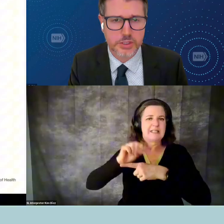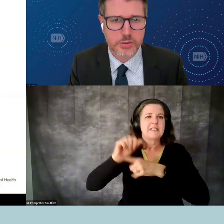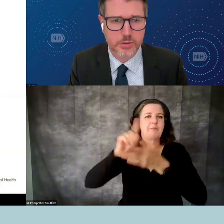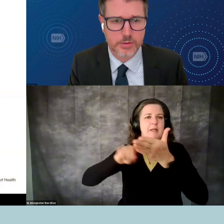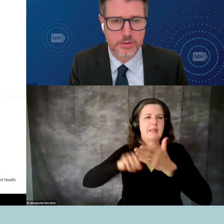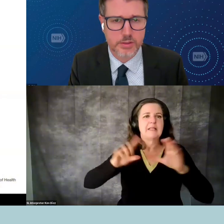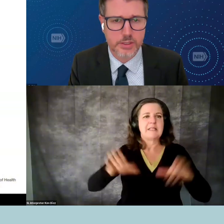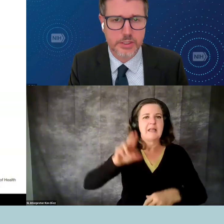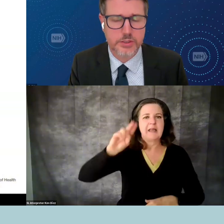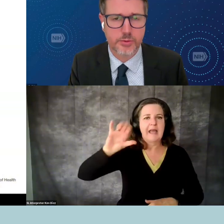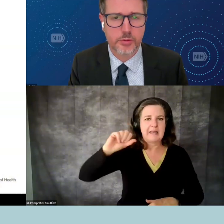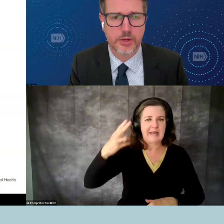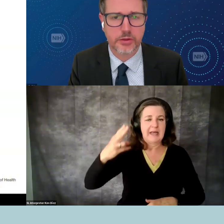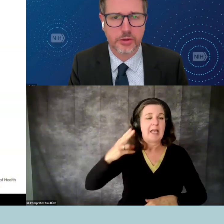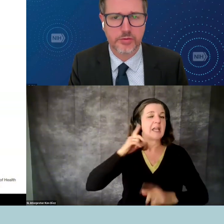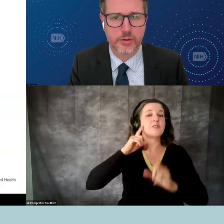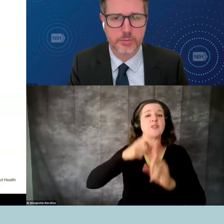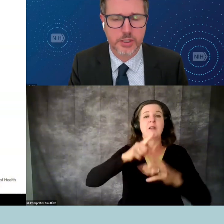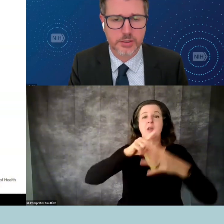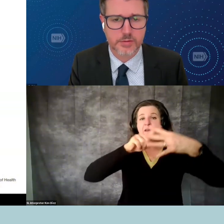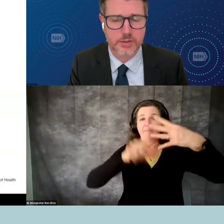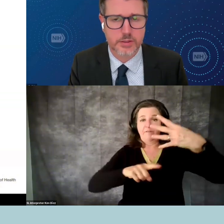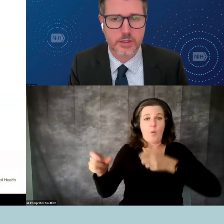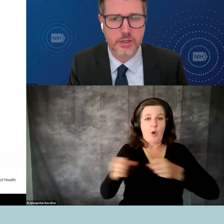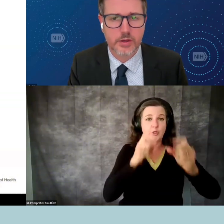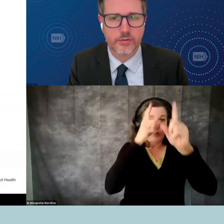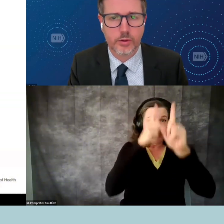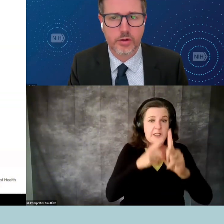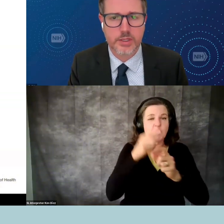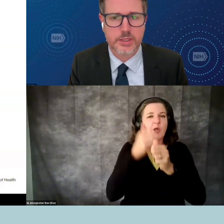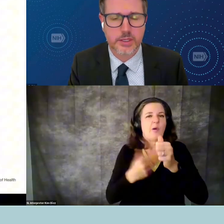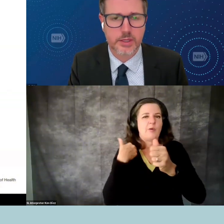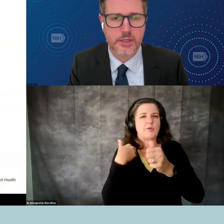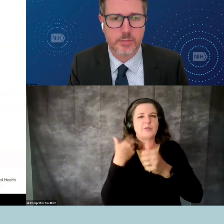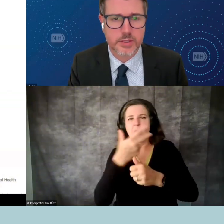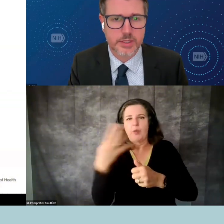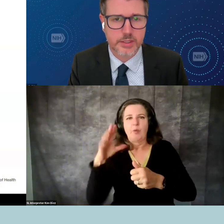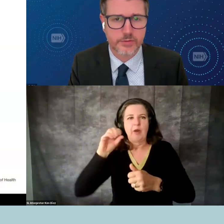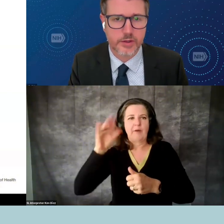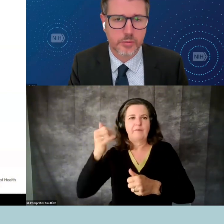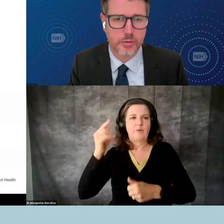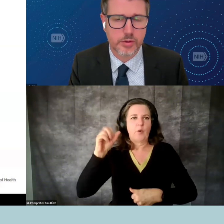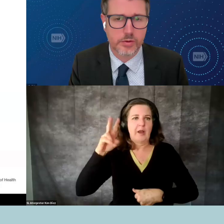strategic goals, each supported by three to four objectives. Four cross-cutting themes identify important